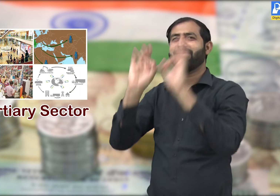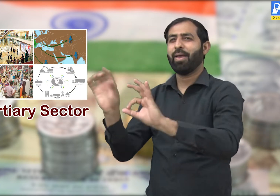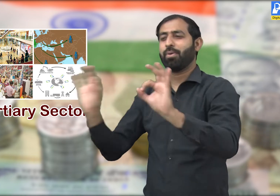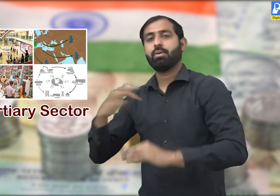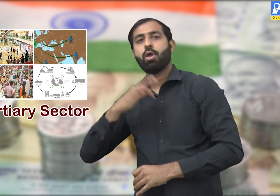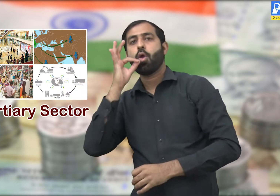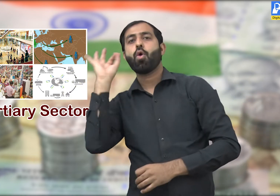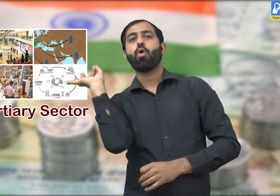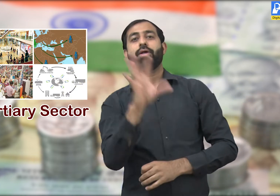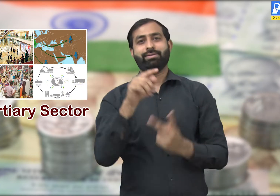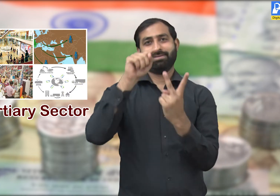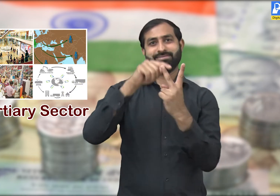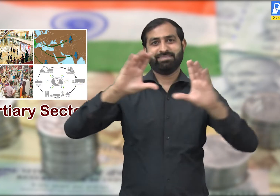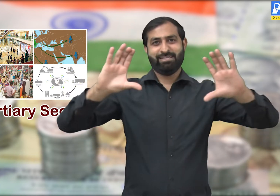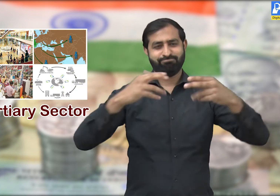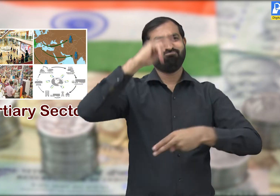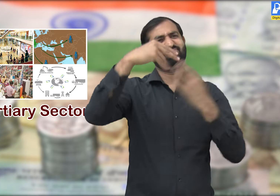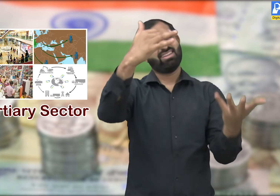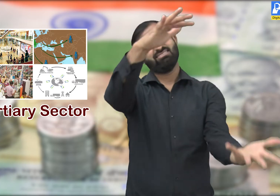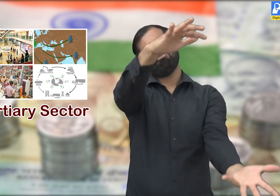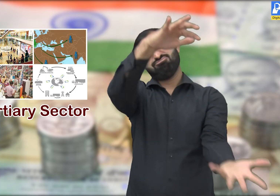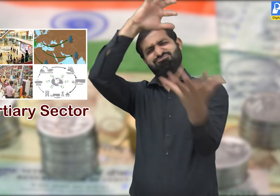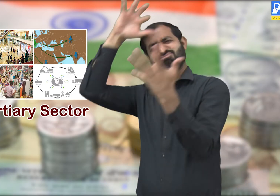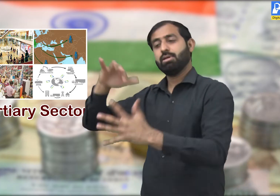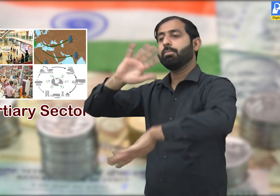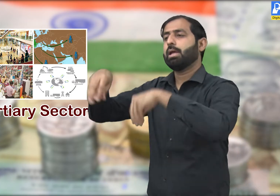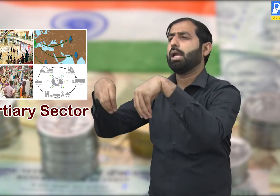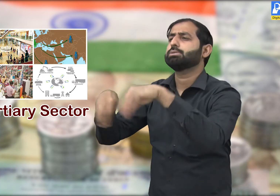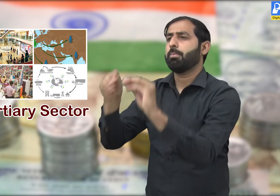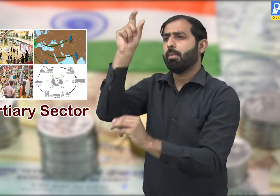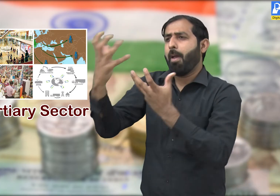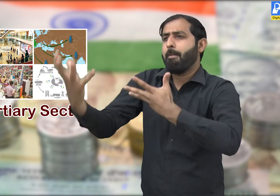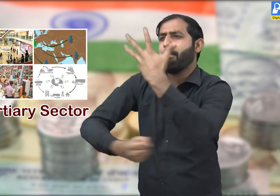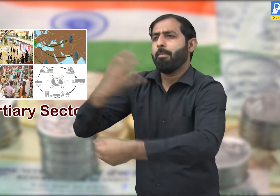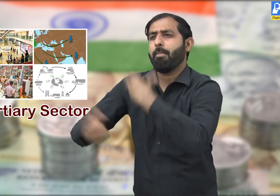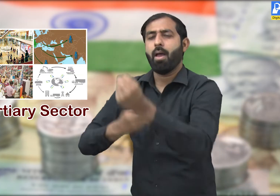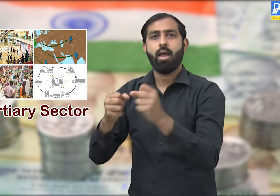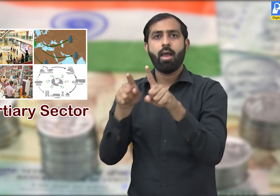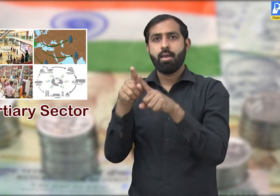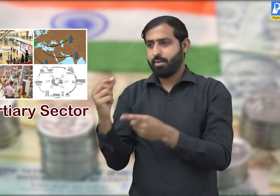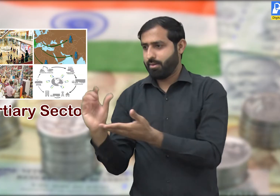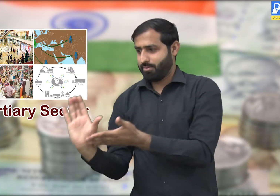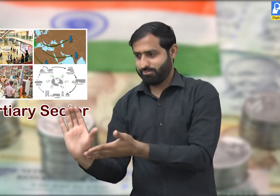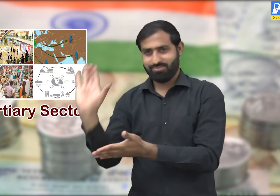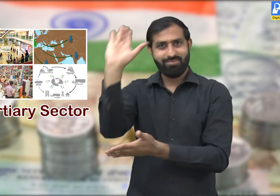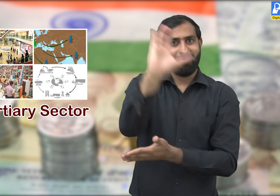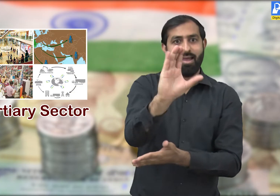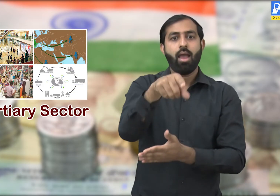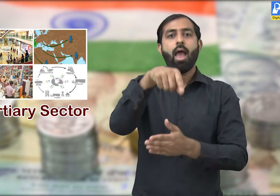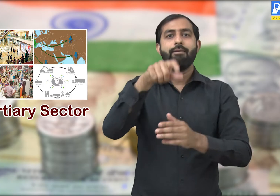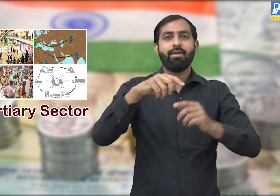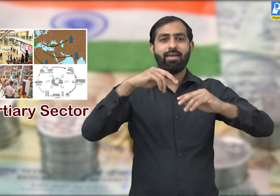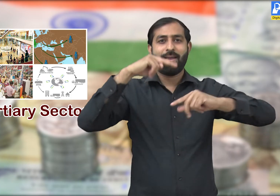and also malls. Finally these ready products reach the consumers who buy and use the products for an